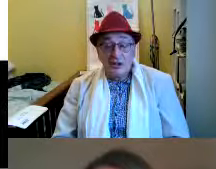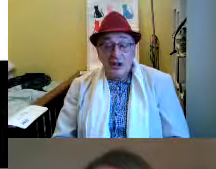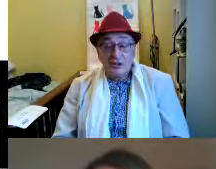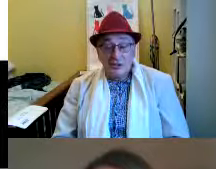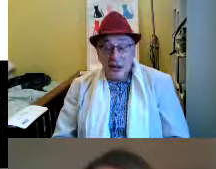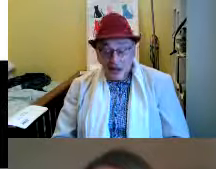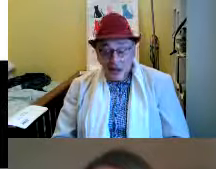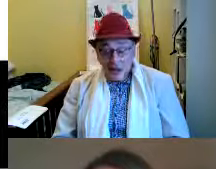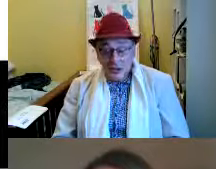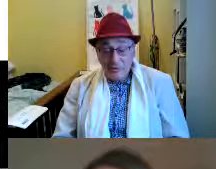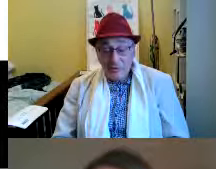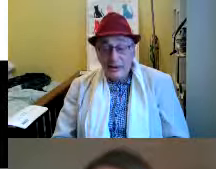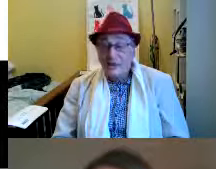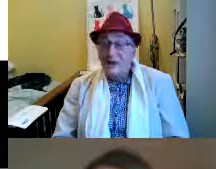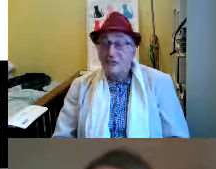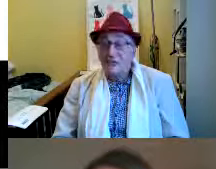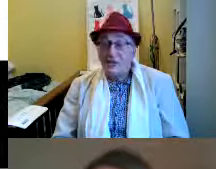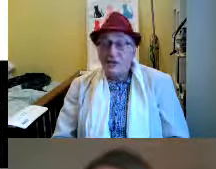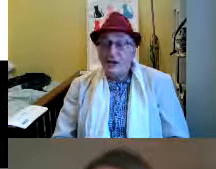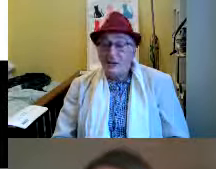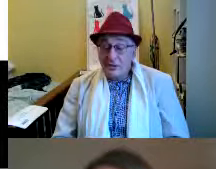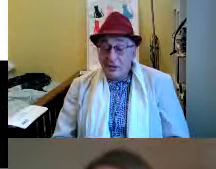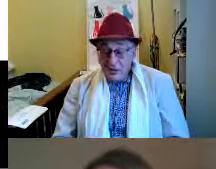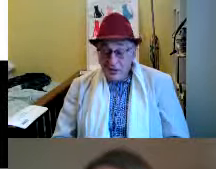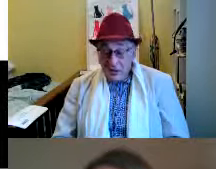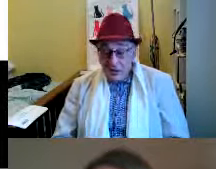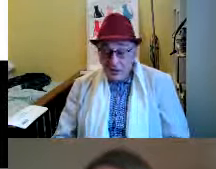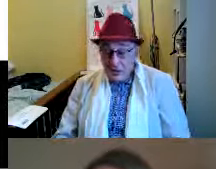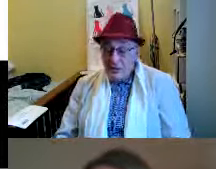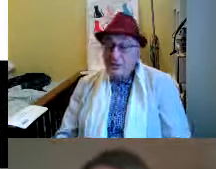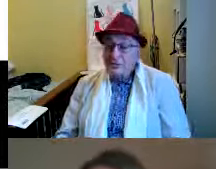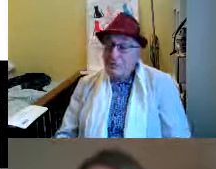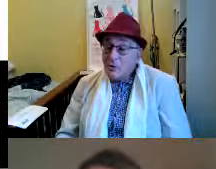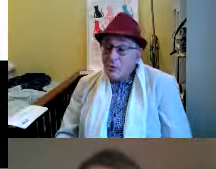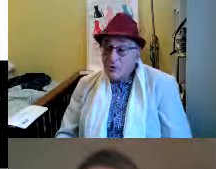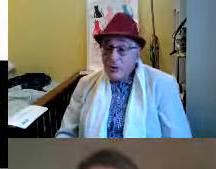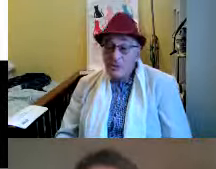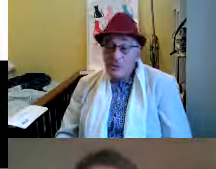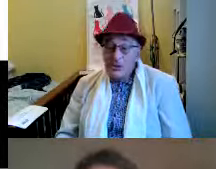and that they're happy to provide that any tech techie support that that would need